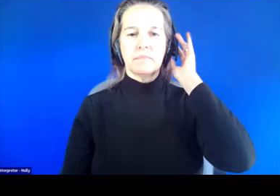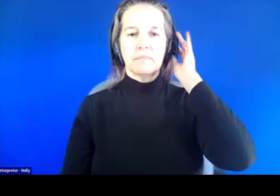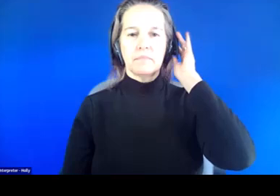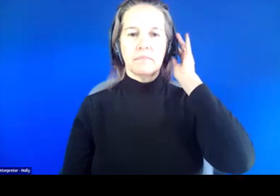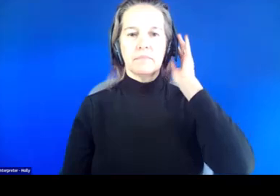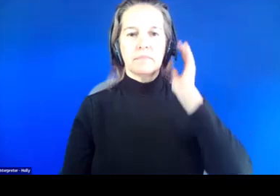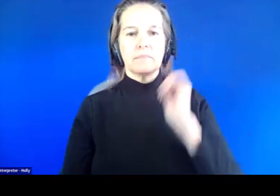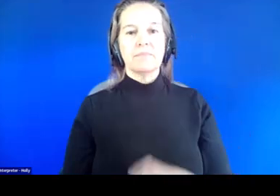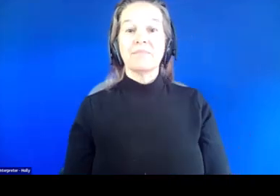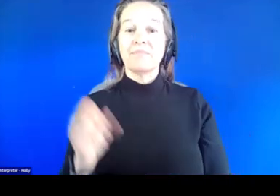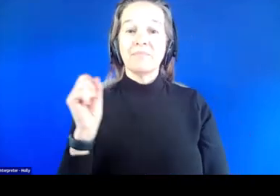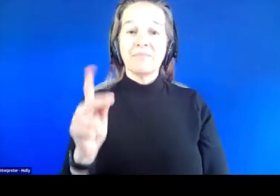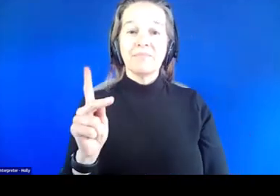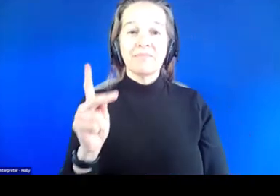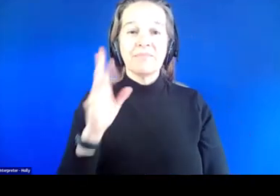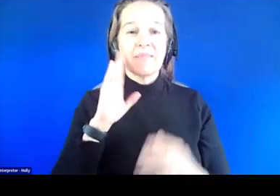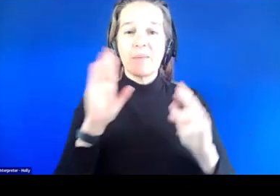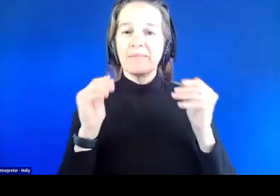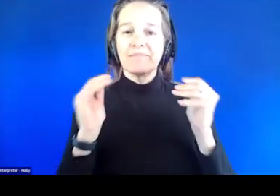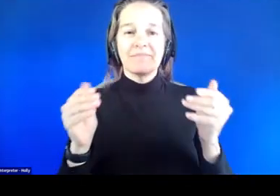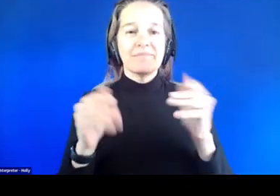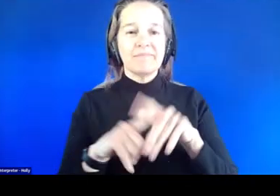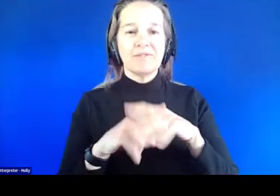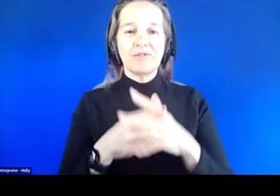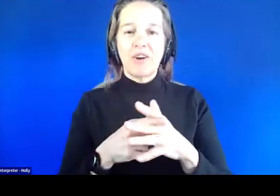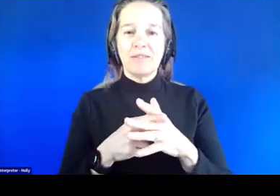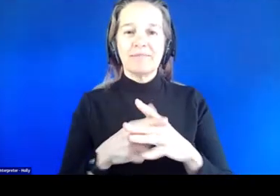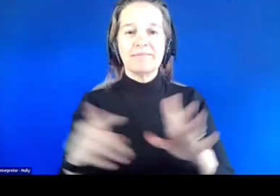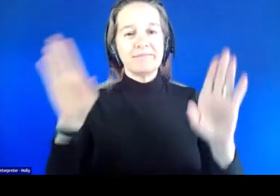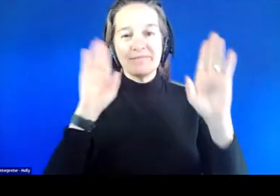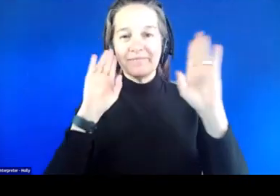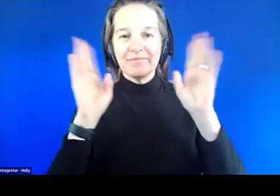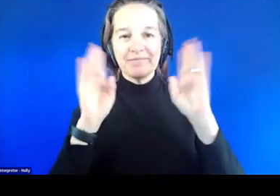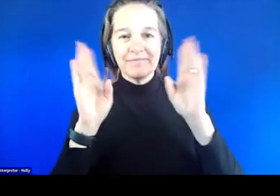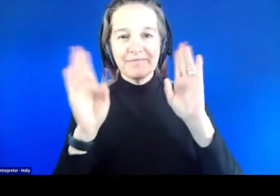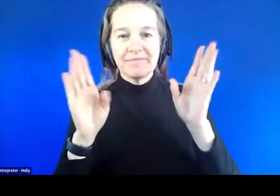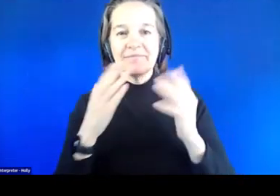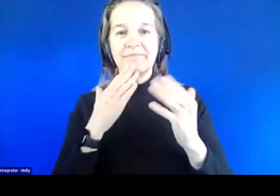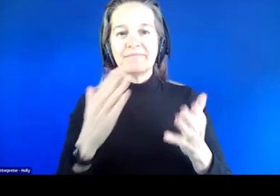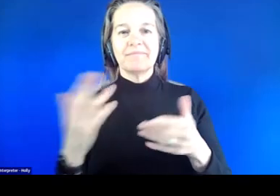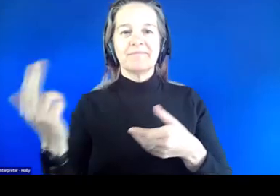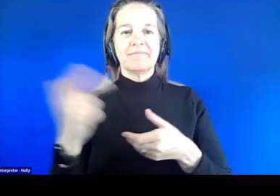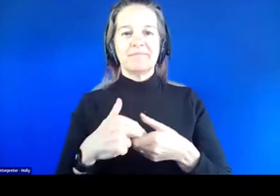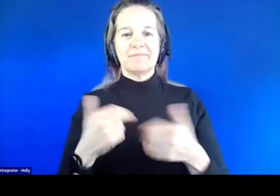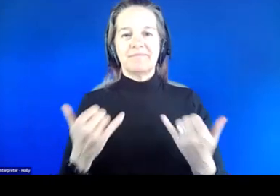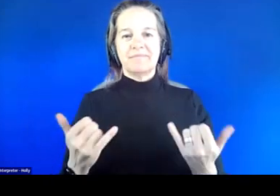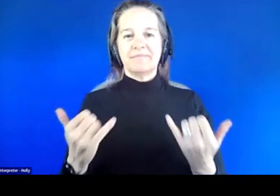Okay, we're going to go ahead and get started. Hello, and thank you for joining us today for our webinar,